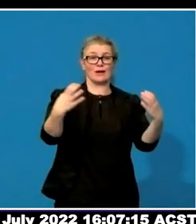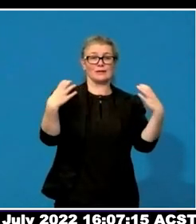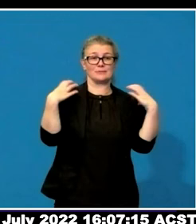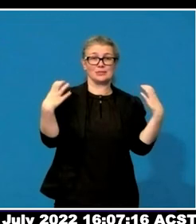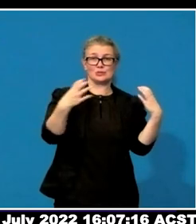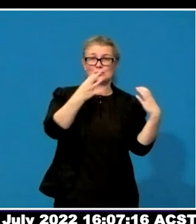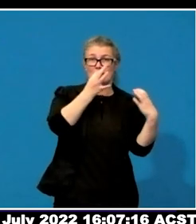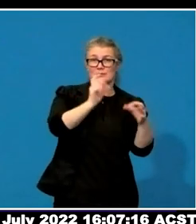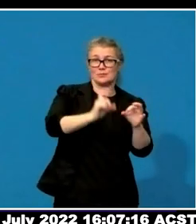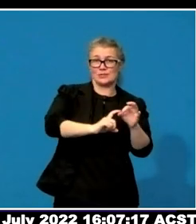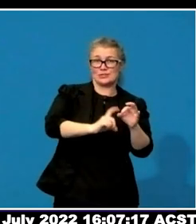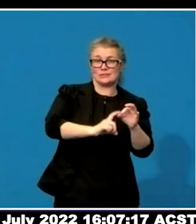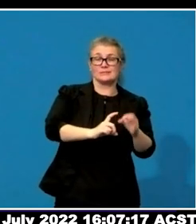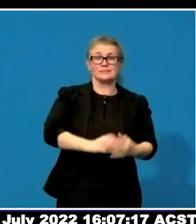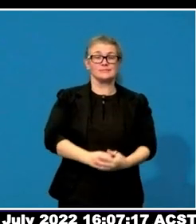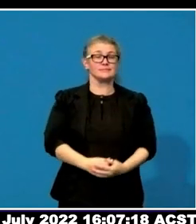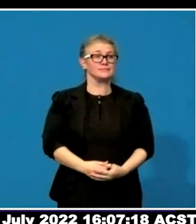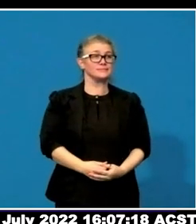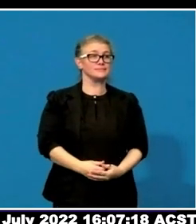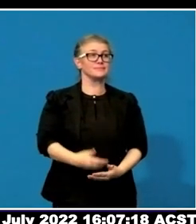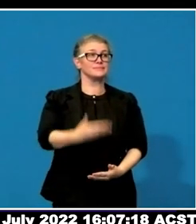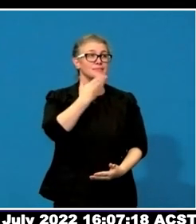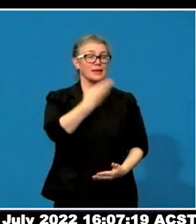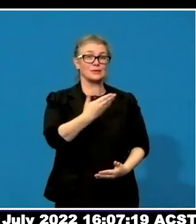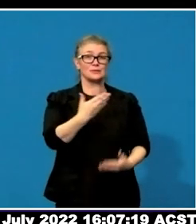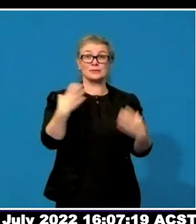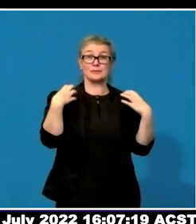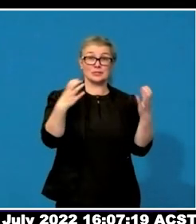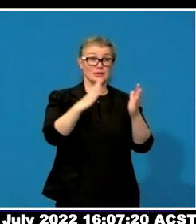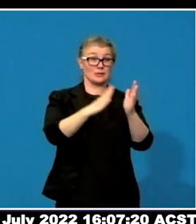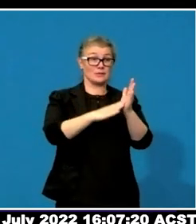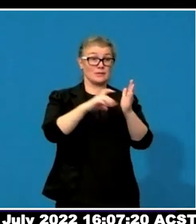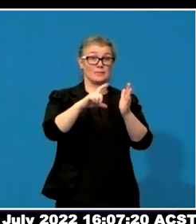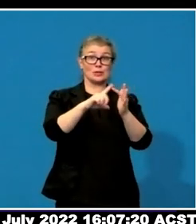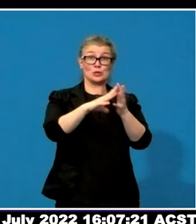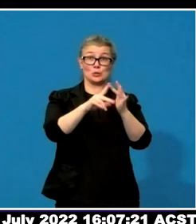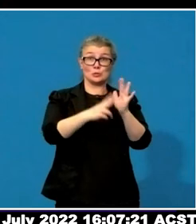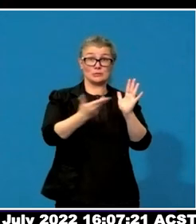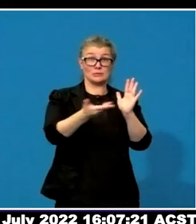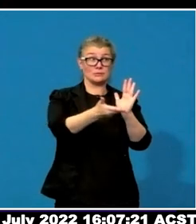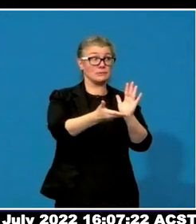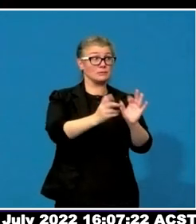Thank you very much. Commissioner McEwin, do you have any additional questions? COMMISSIONER McEWIN: Just one more question, if I may.